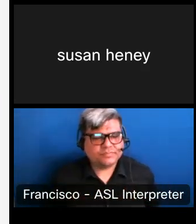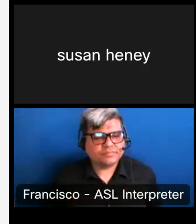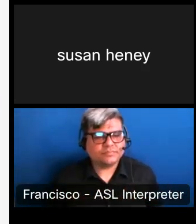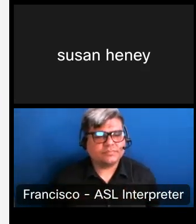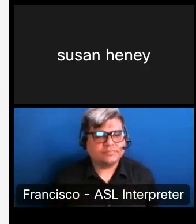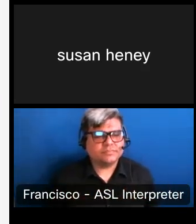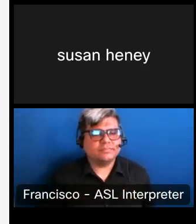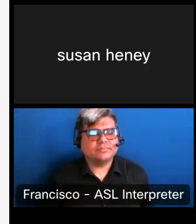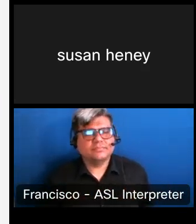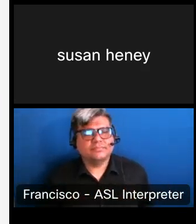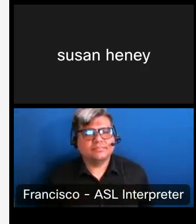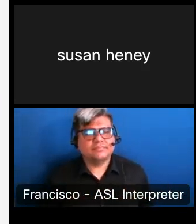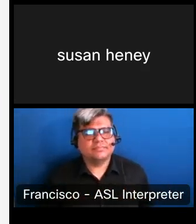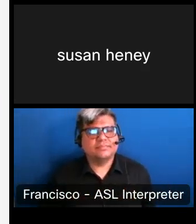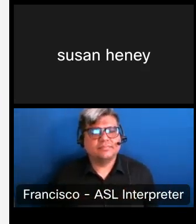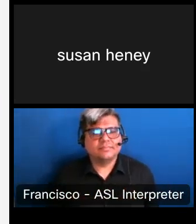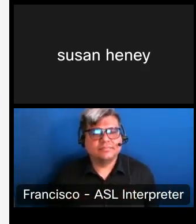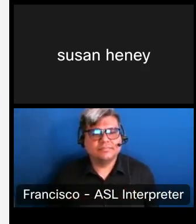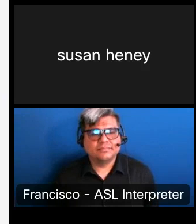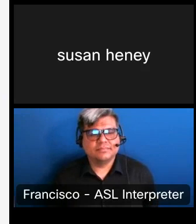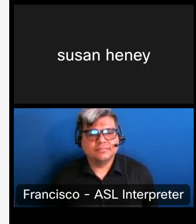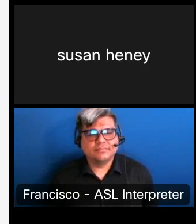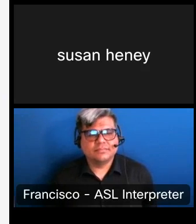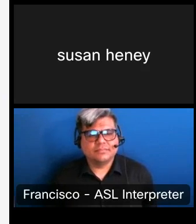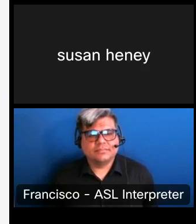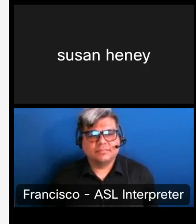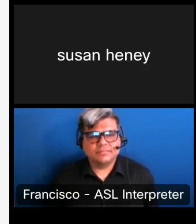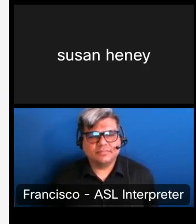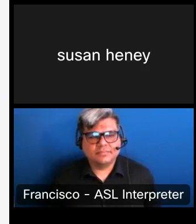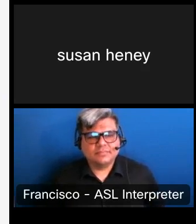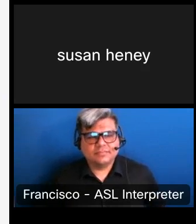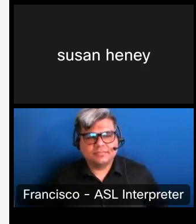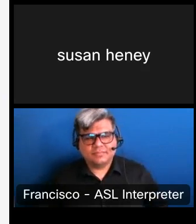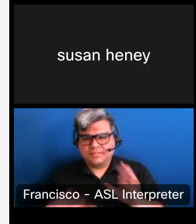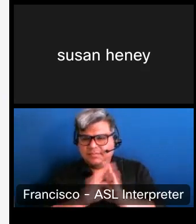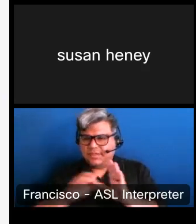and we're going to select all tracts within the District of Columbia, but in the event that you